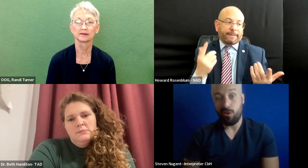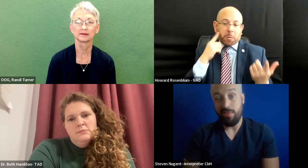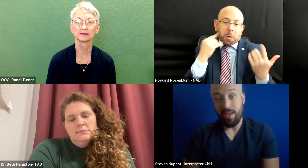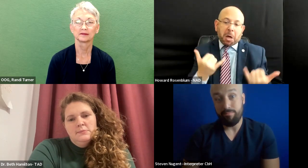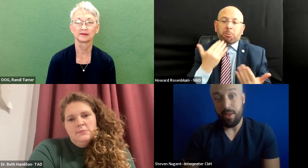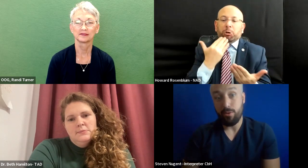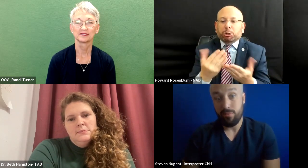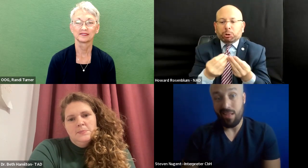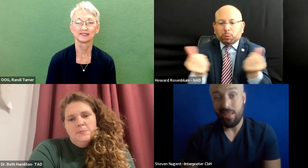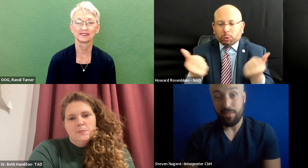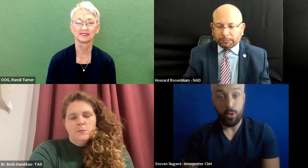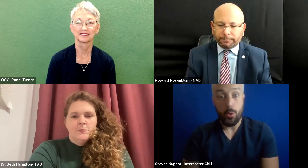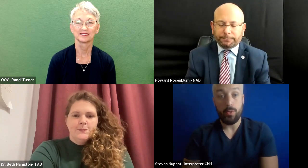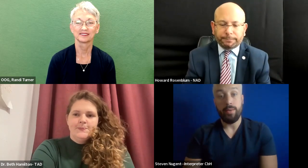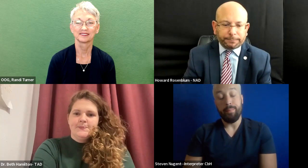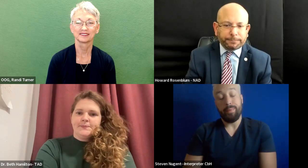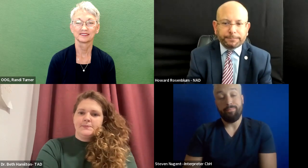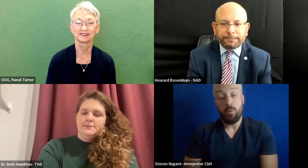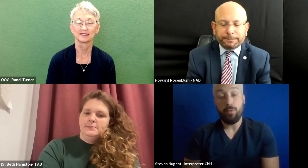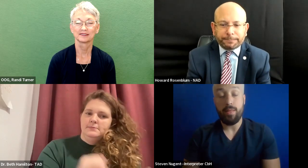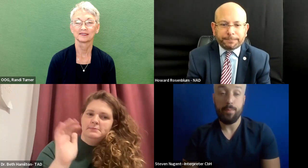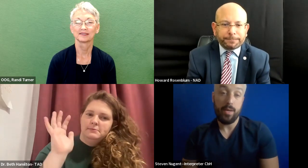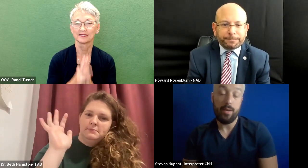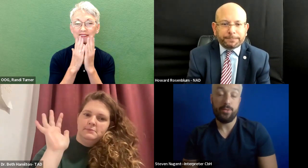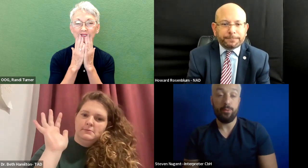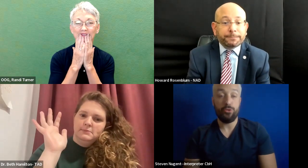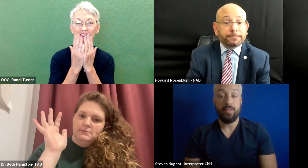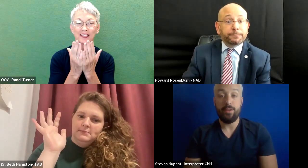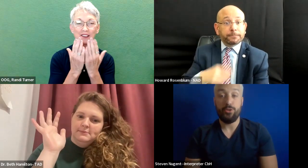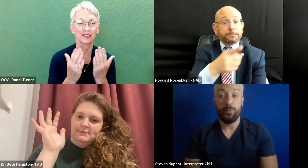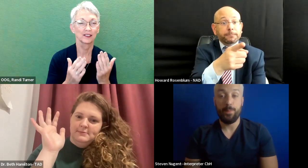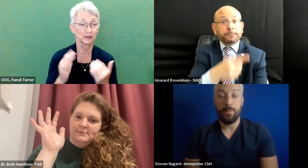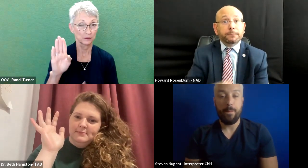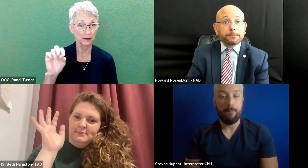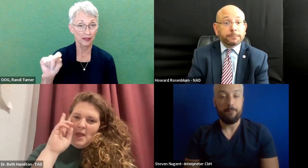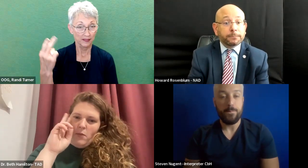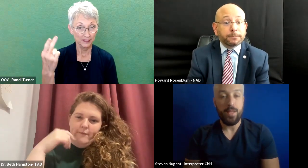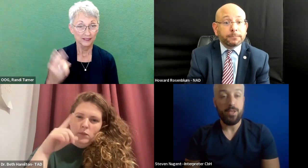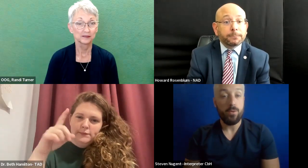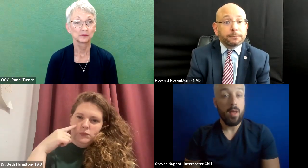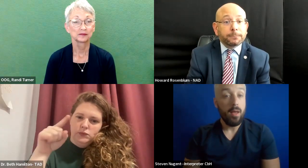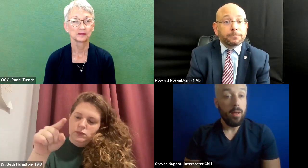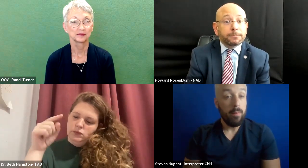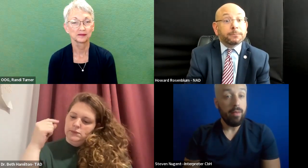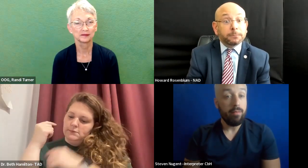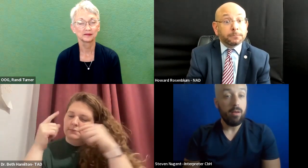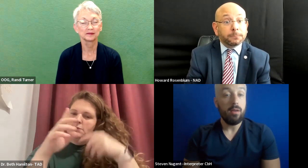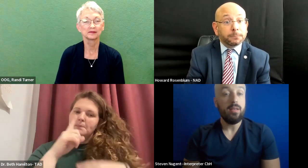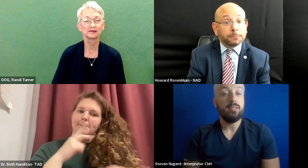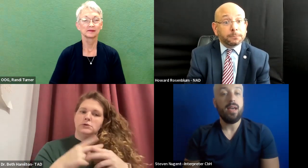is passed, it won't be a problem. We're working on that. The super bowl, we're